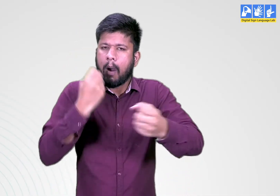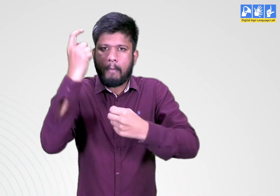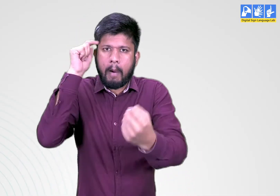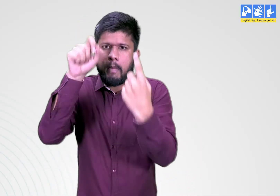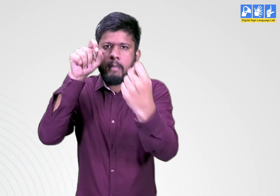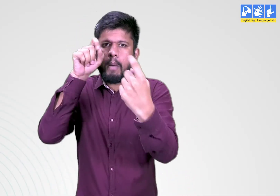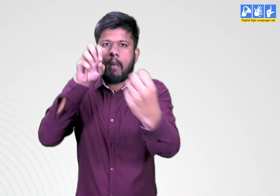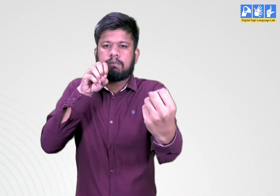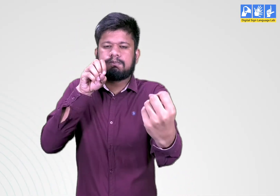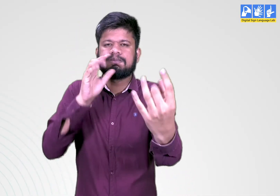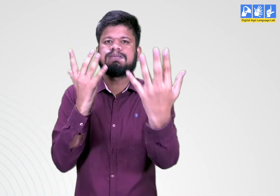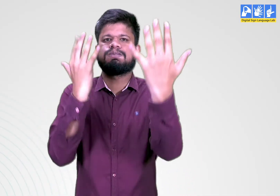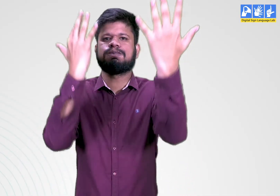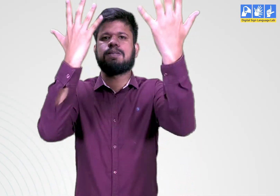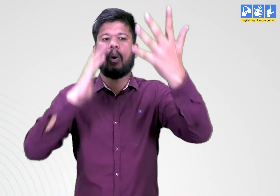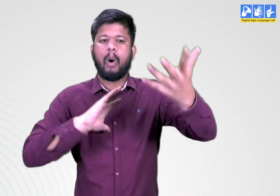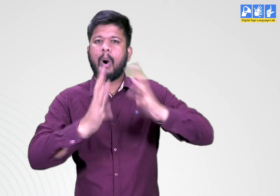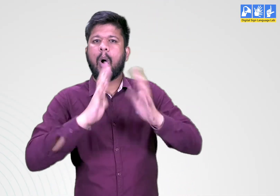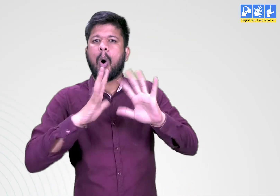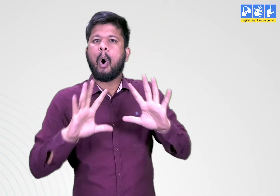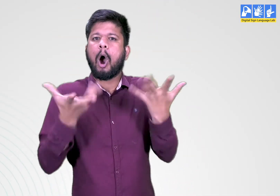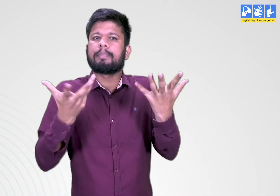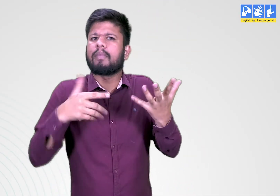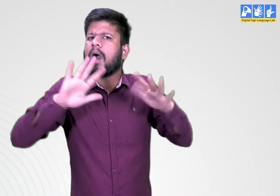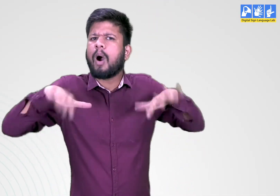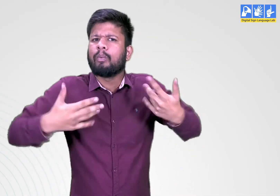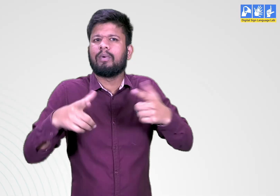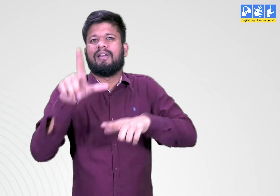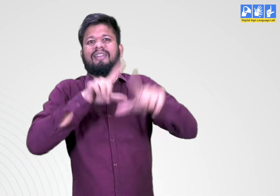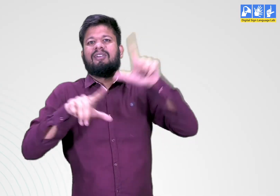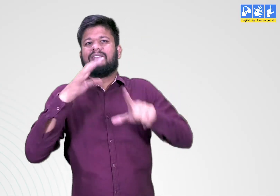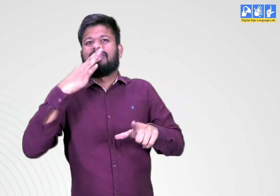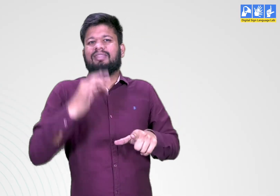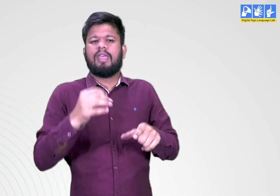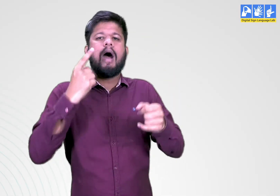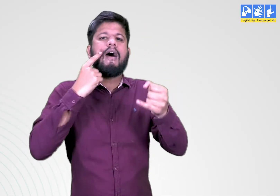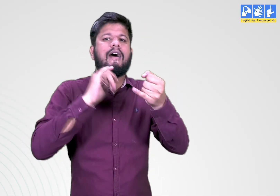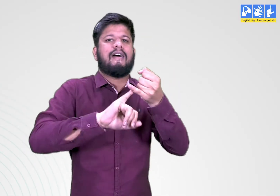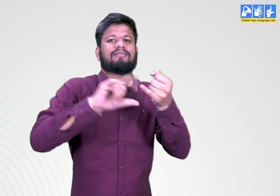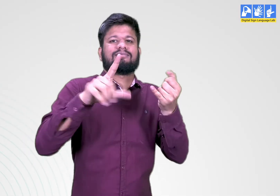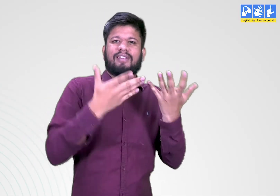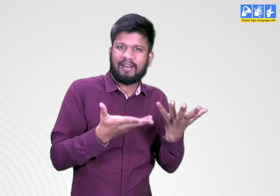When two or more individuals come together automatically they start expressing through signing.